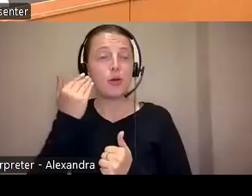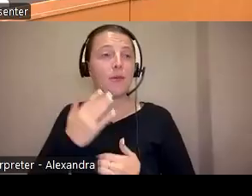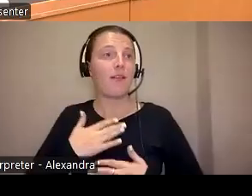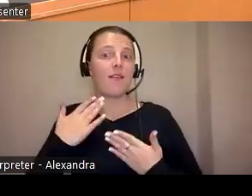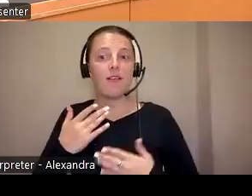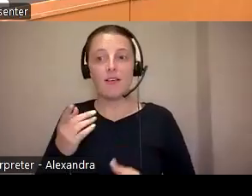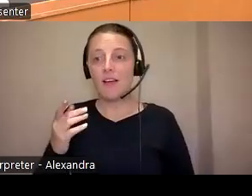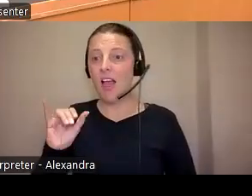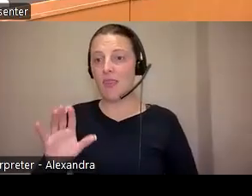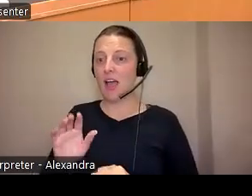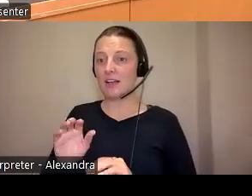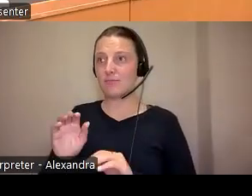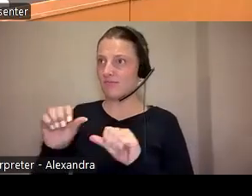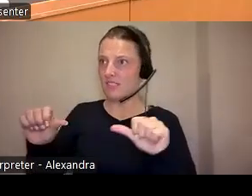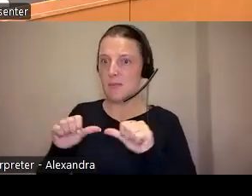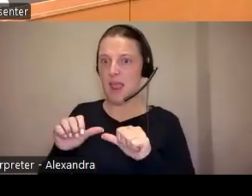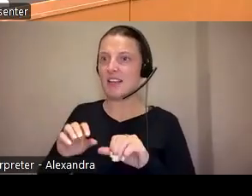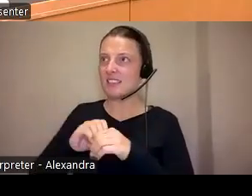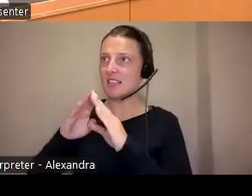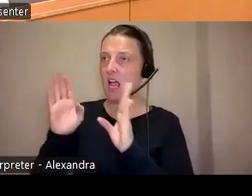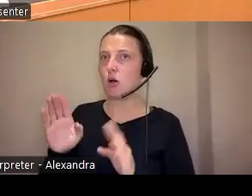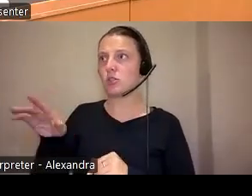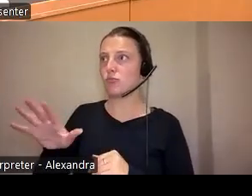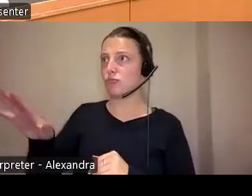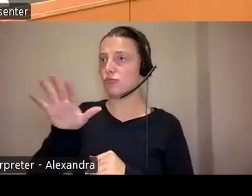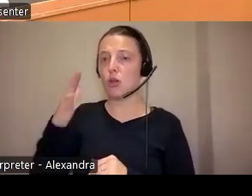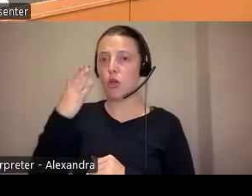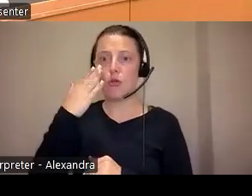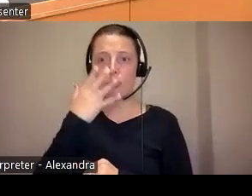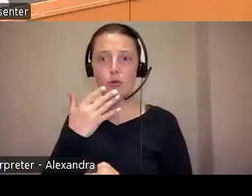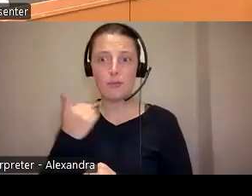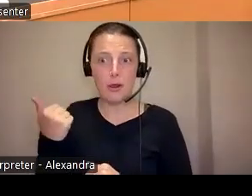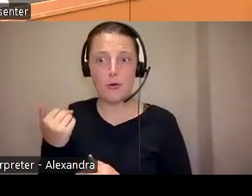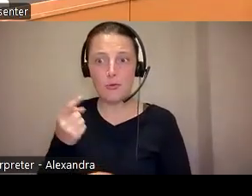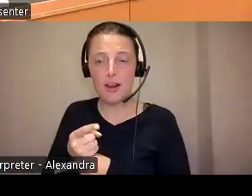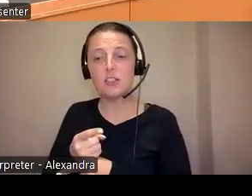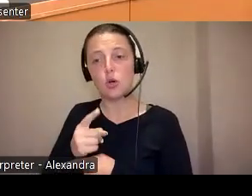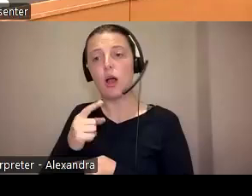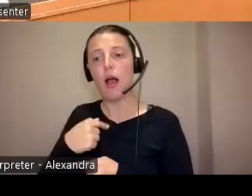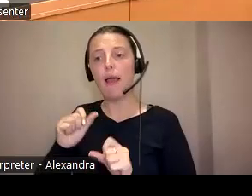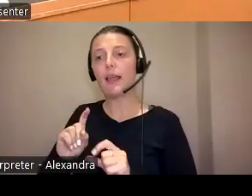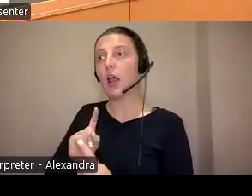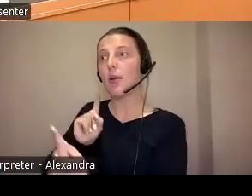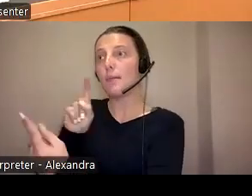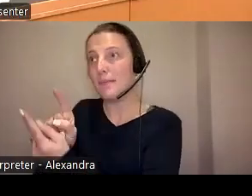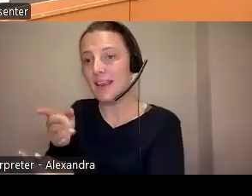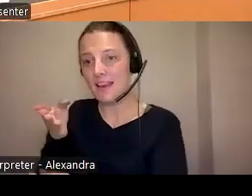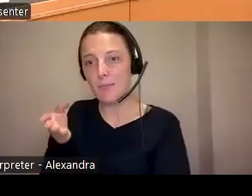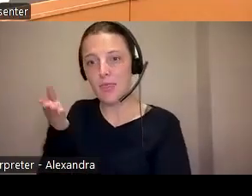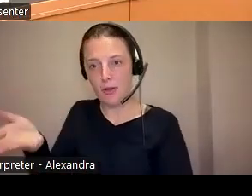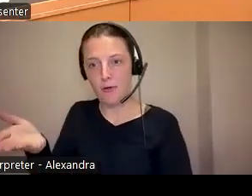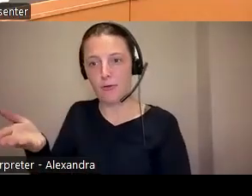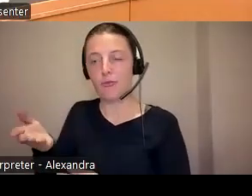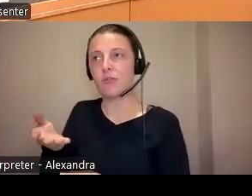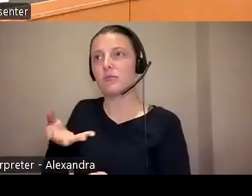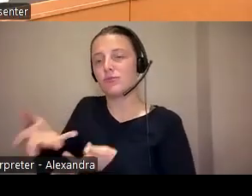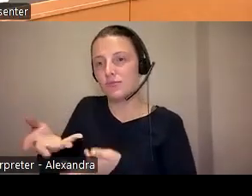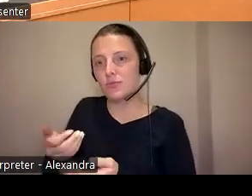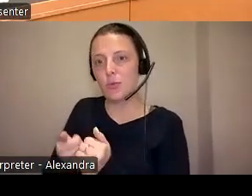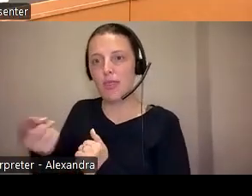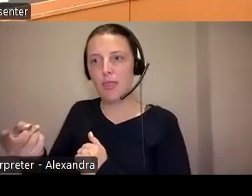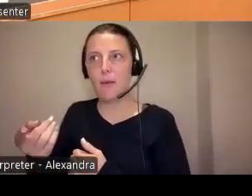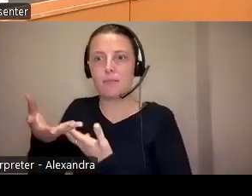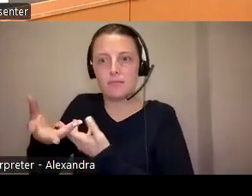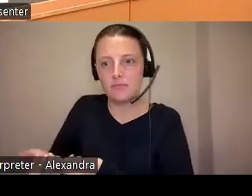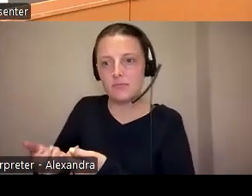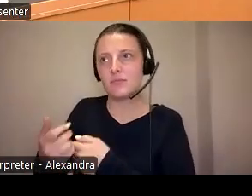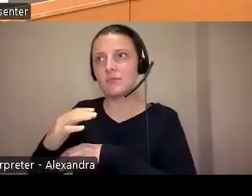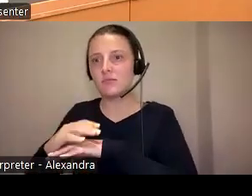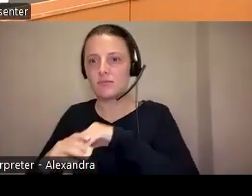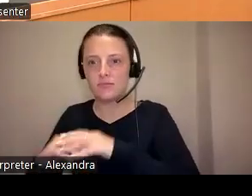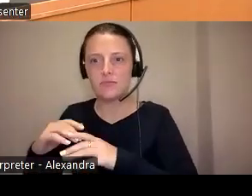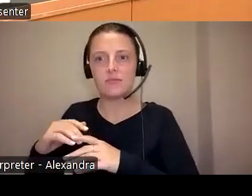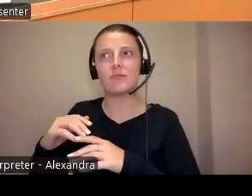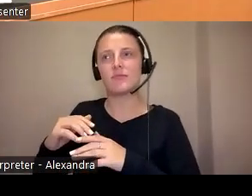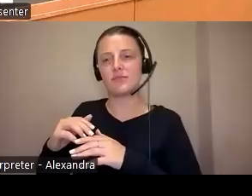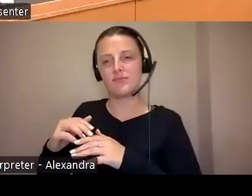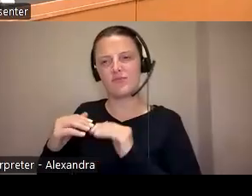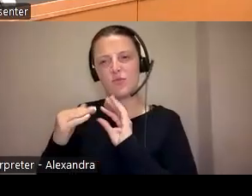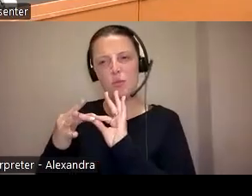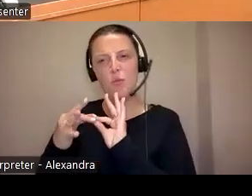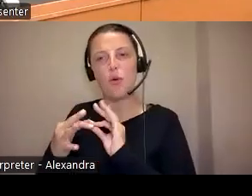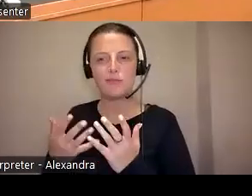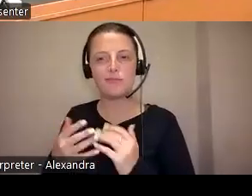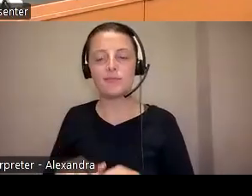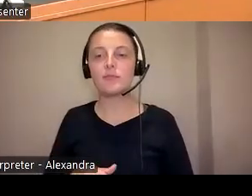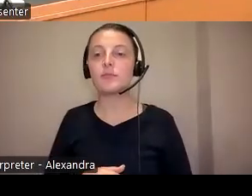time and that freedom to be able to go meet him where he was and have that comfort and rapport.